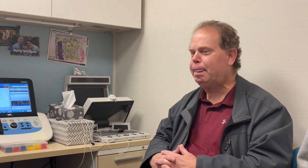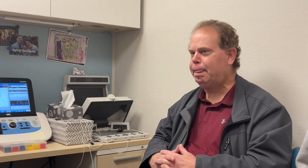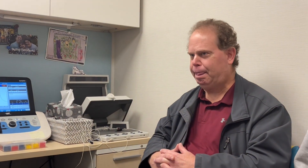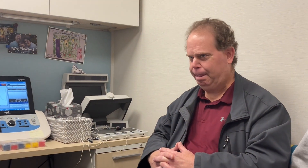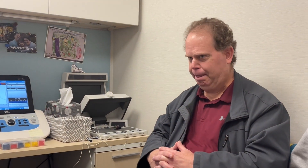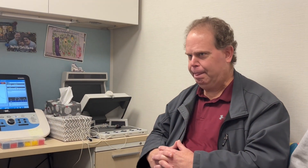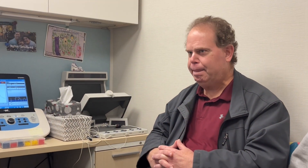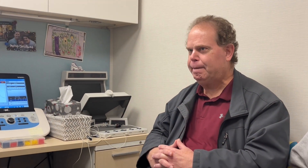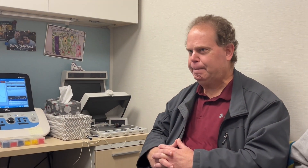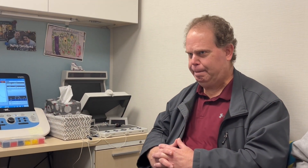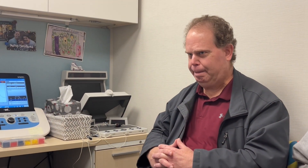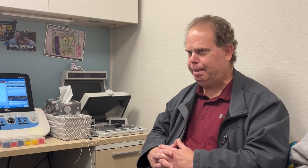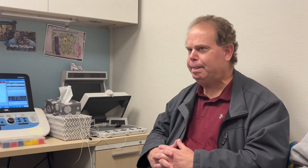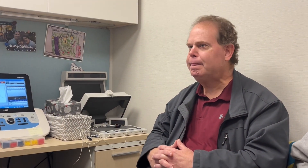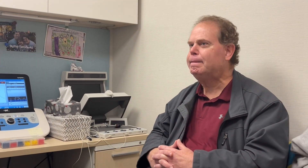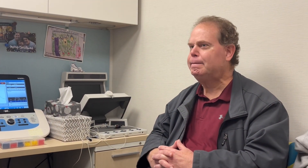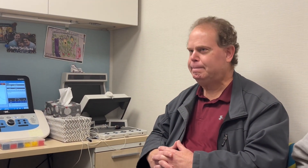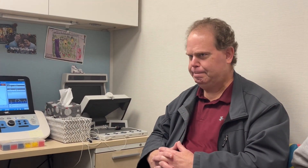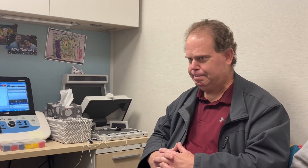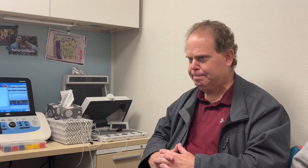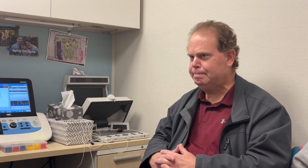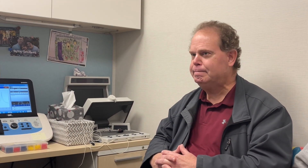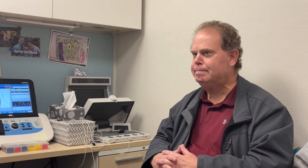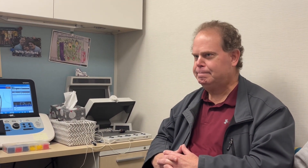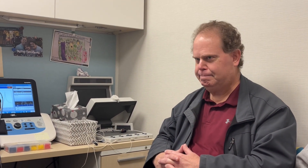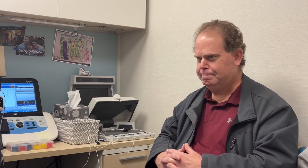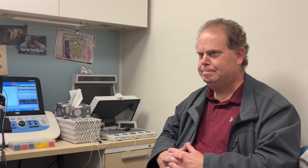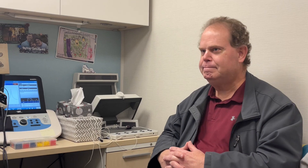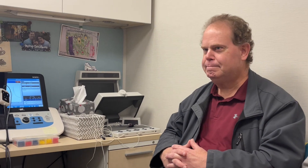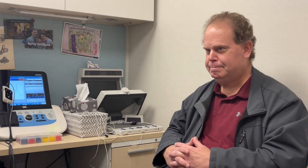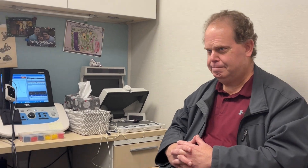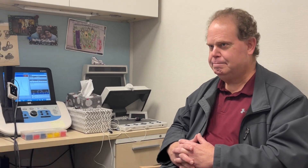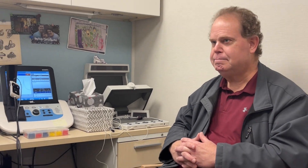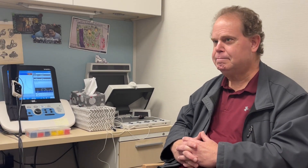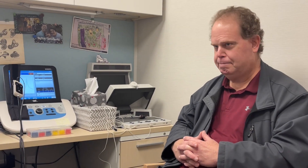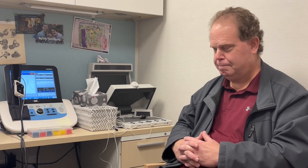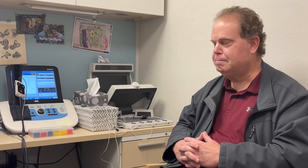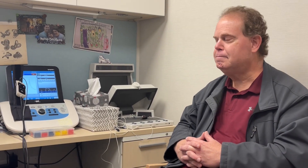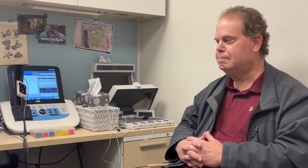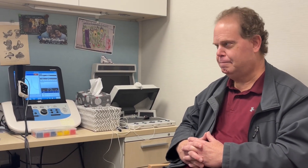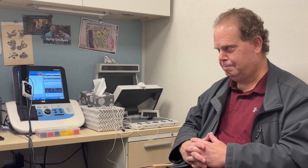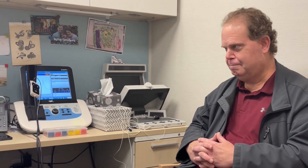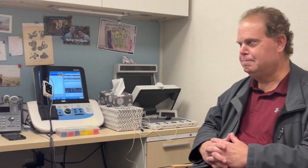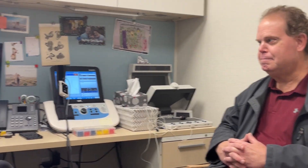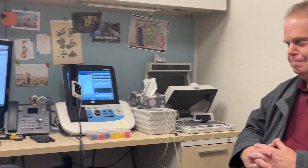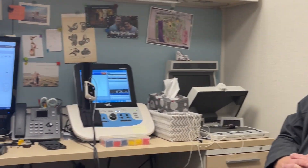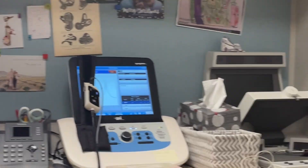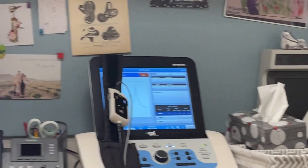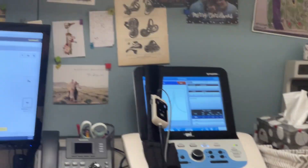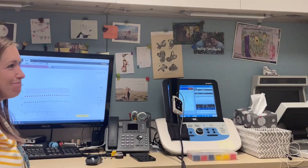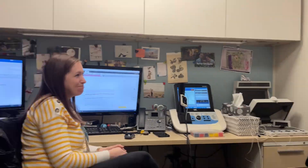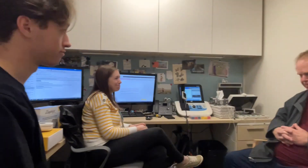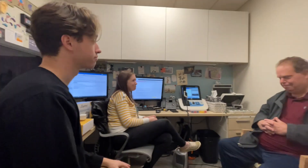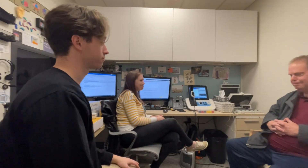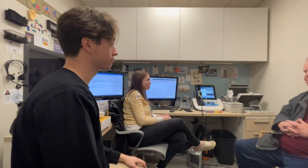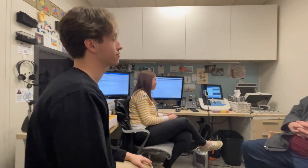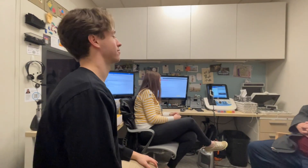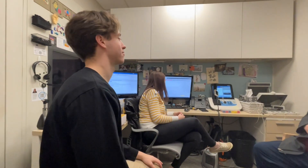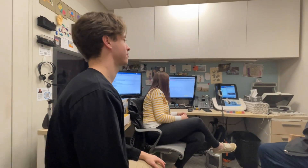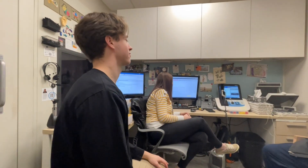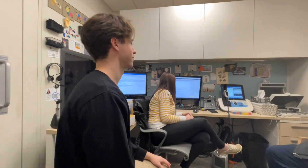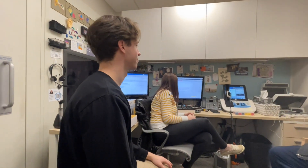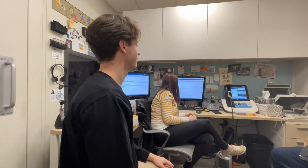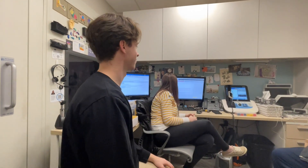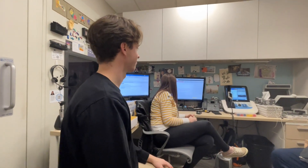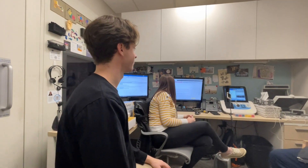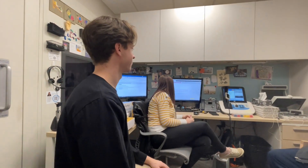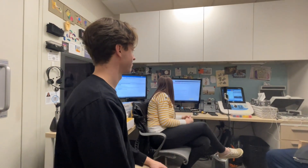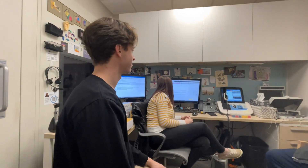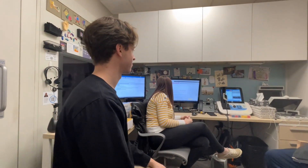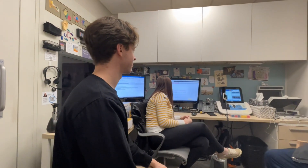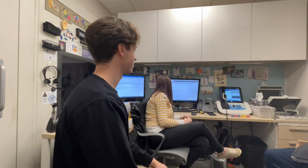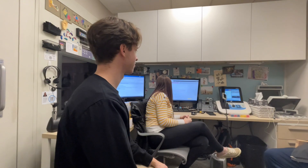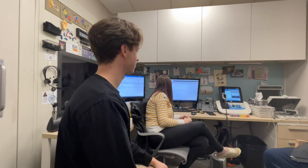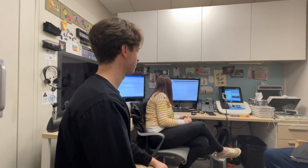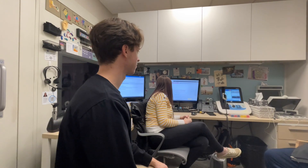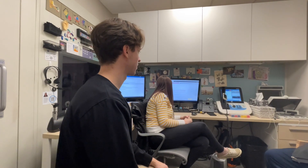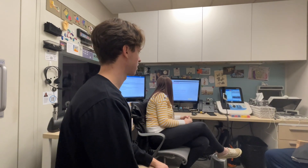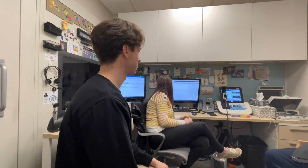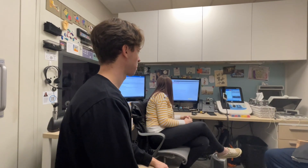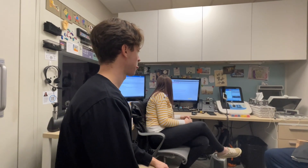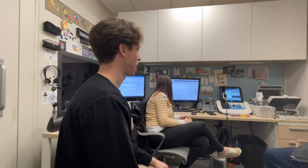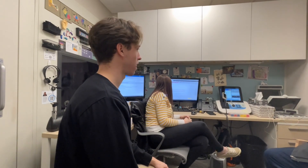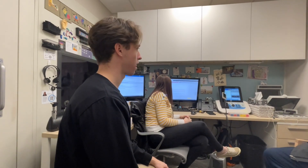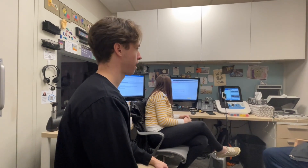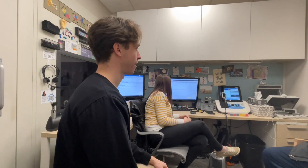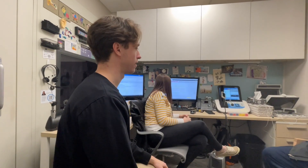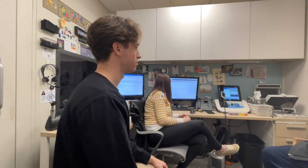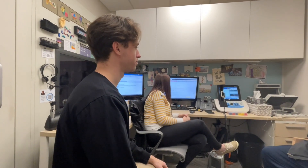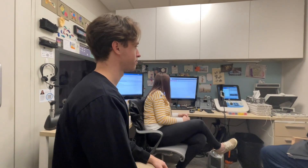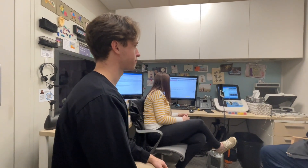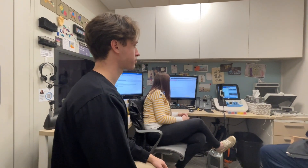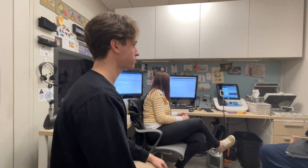great glad all right what do you think can I go